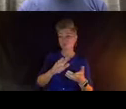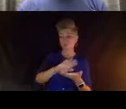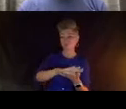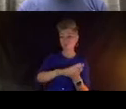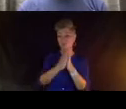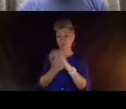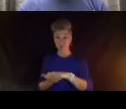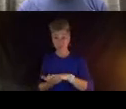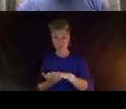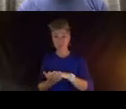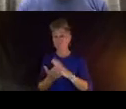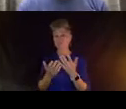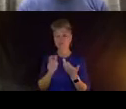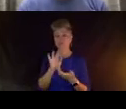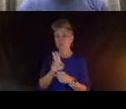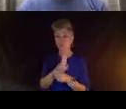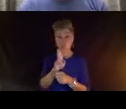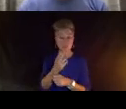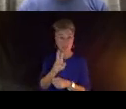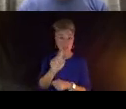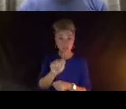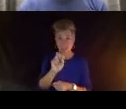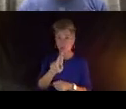or just for gender expression purposes.